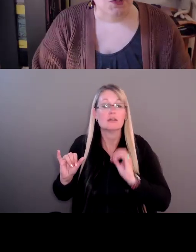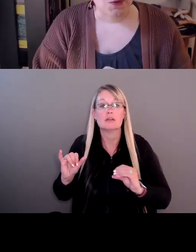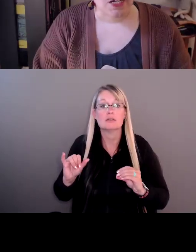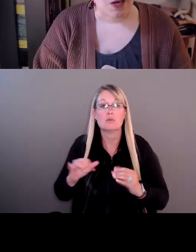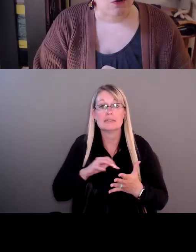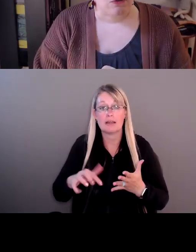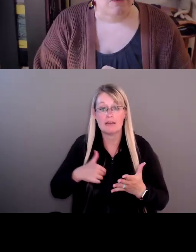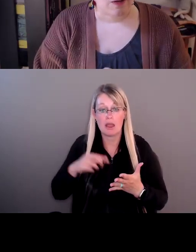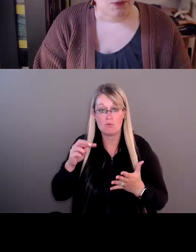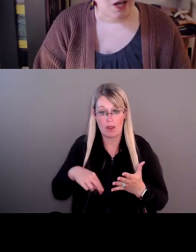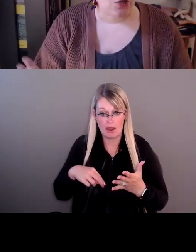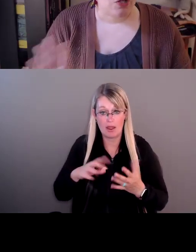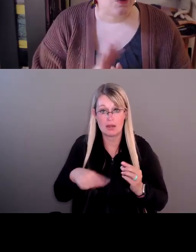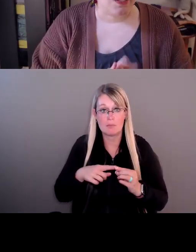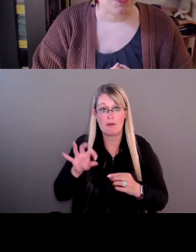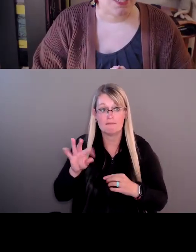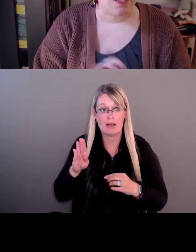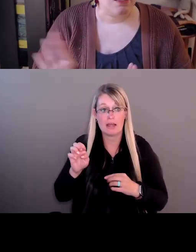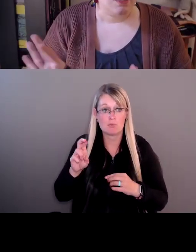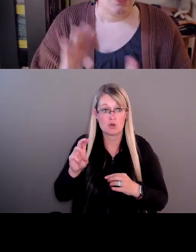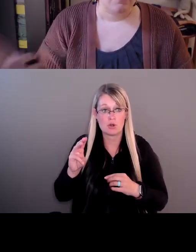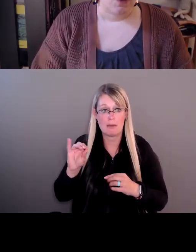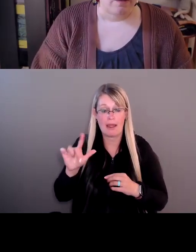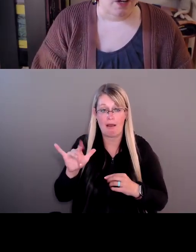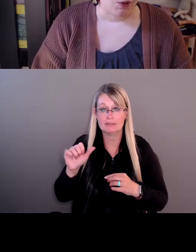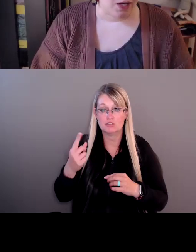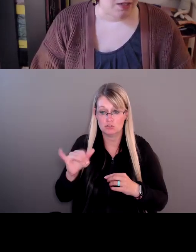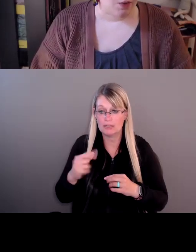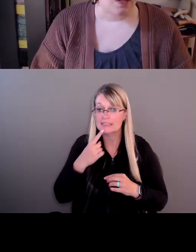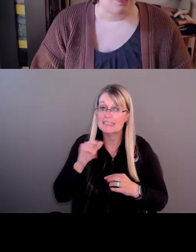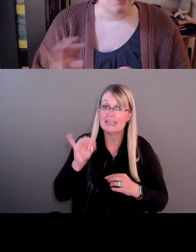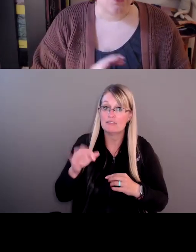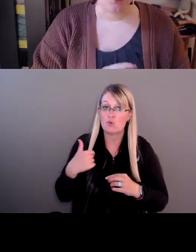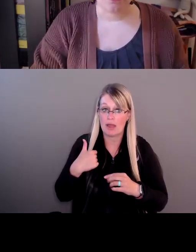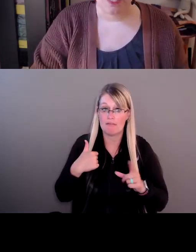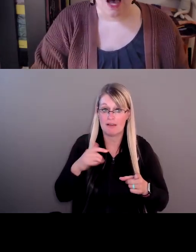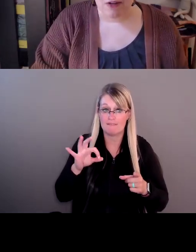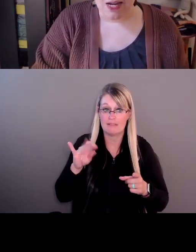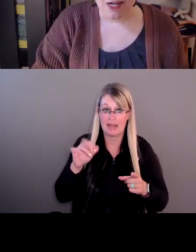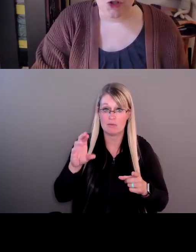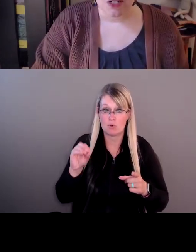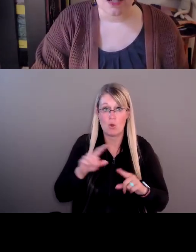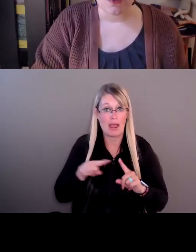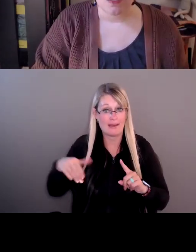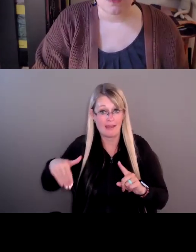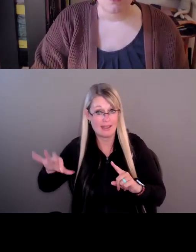reading about with fibromyalgia that if you have a diagnosis and you don't yet have a ADHD diagnosis,